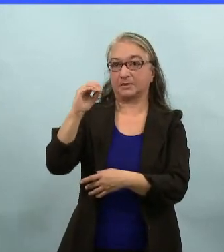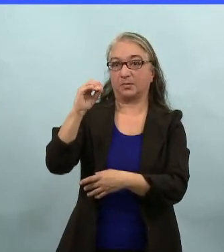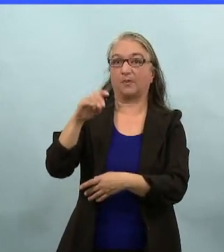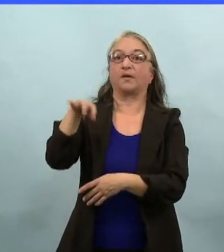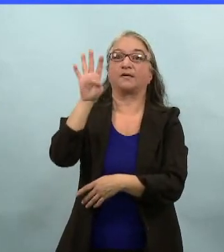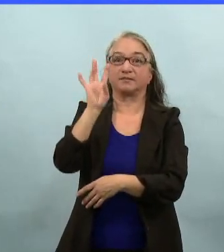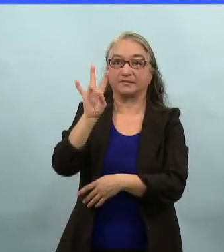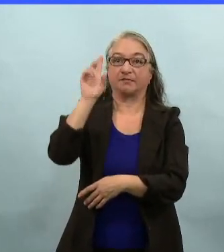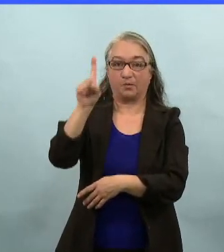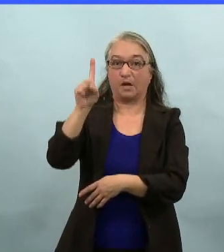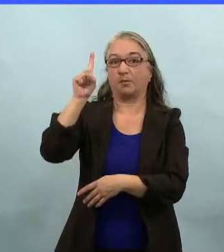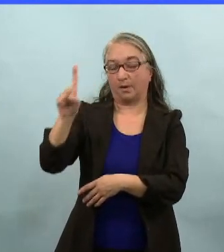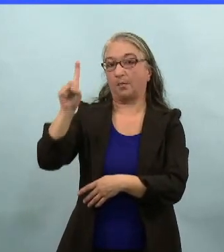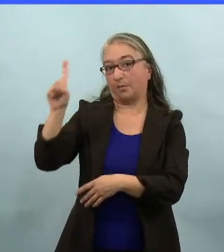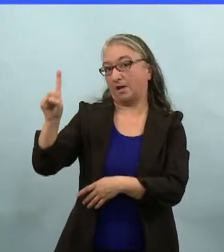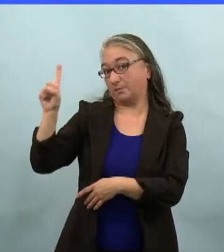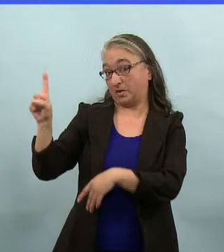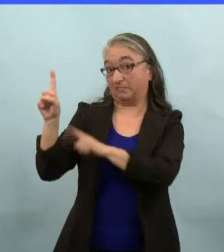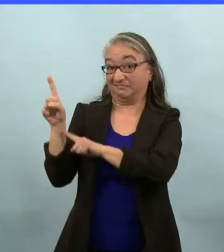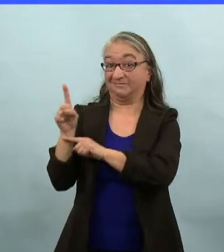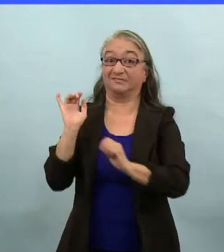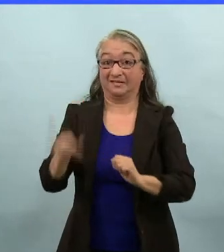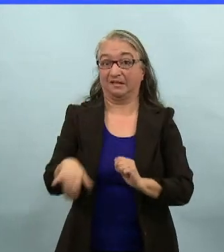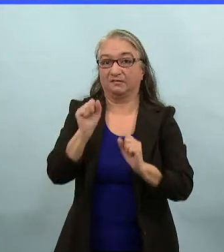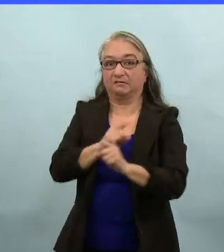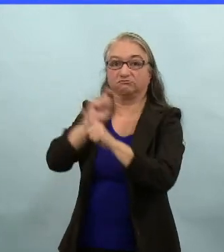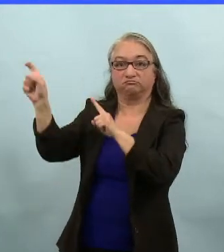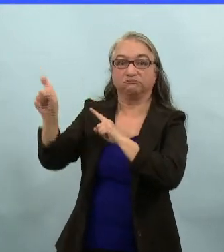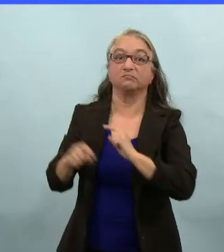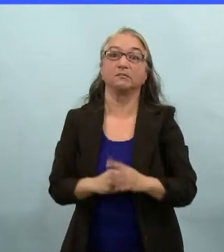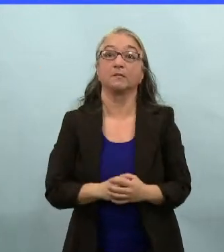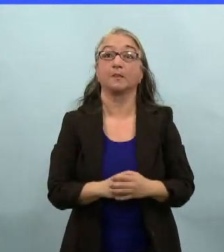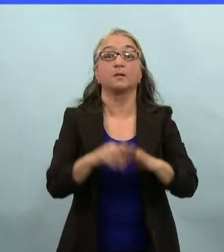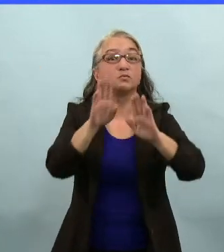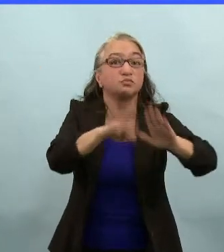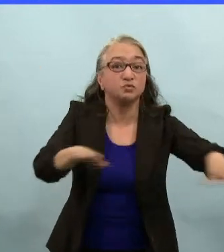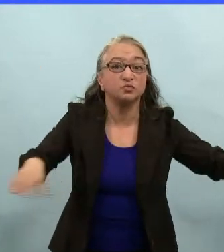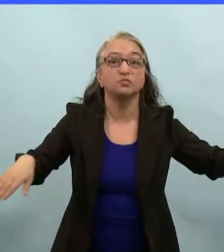and children and youth programming can be accessed through their regional health authority the